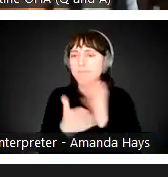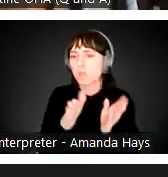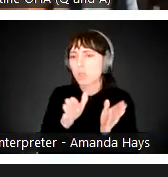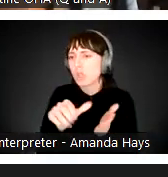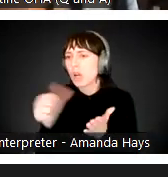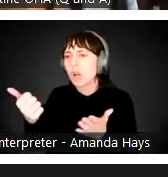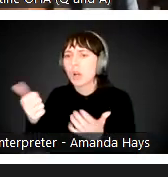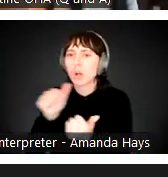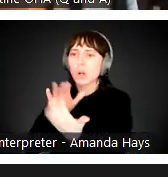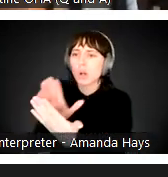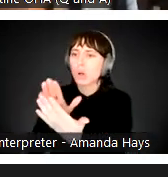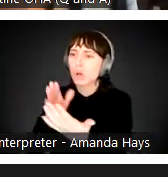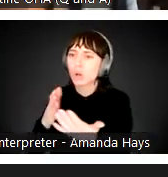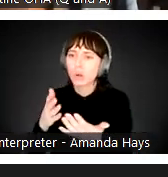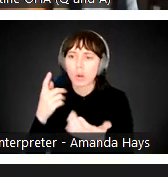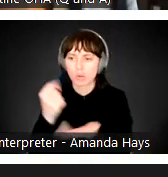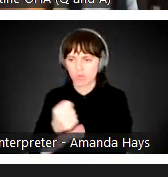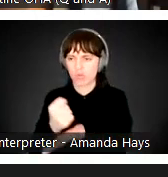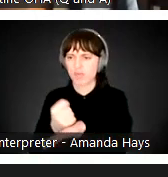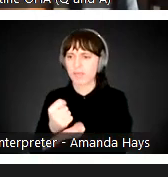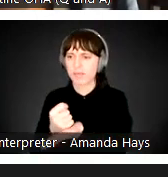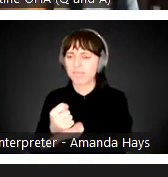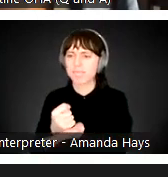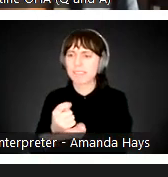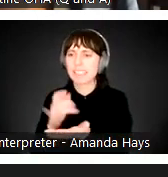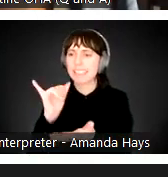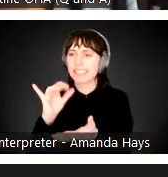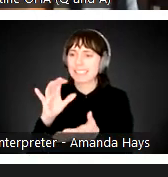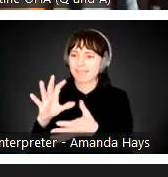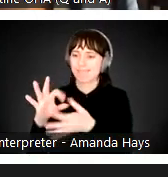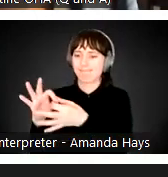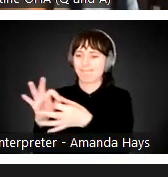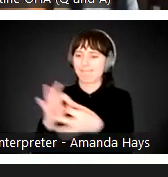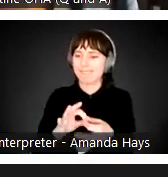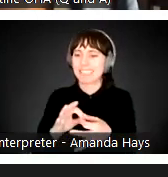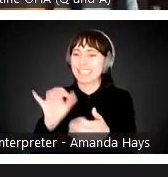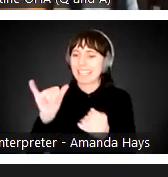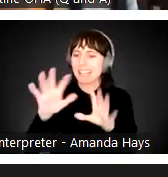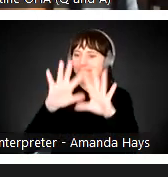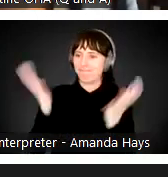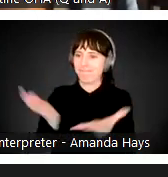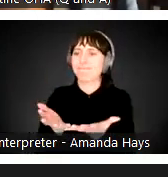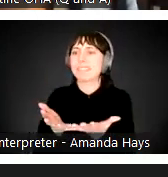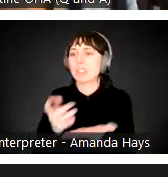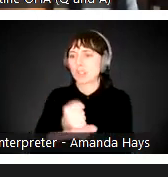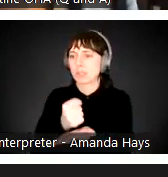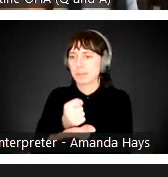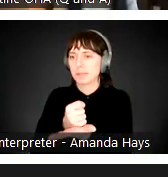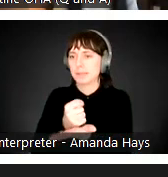approaches for some of these treatments. And that's all part of that N-of-1 treatment approach that I think is part of what the clinicians do when